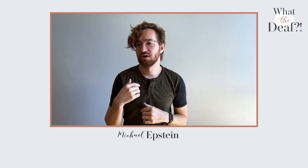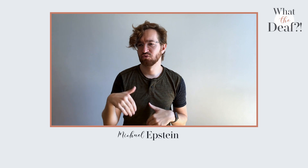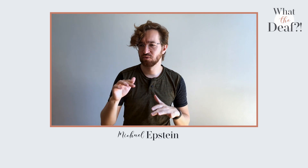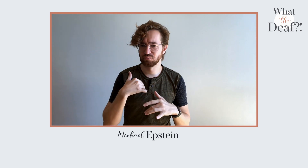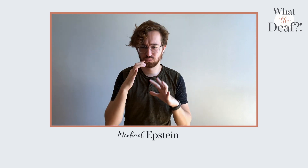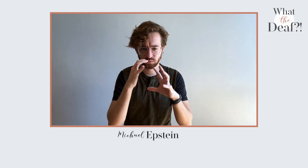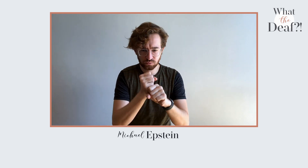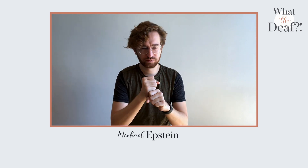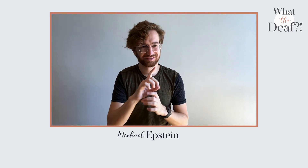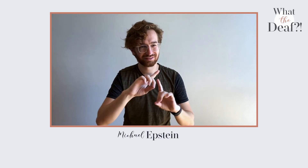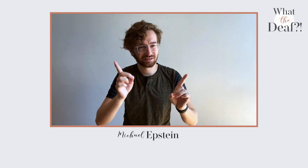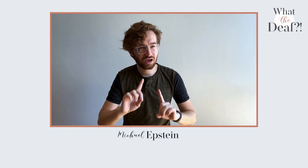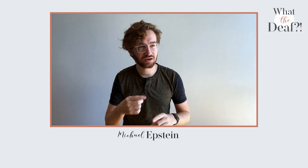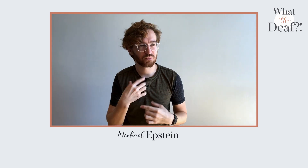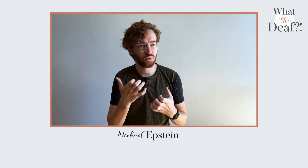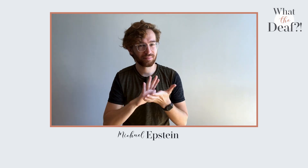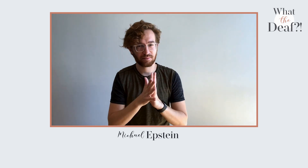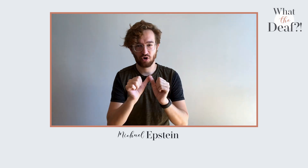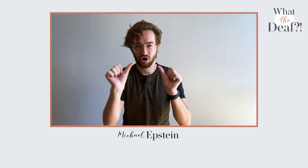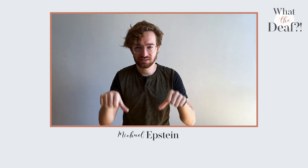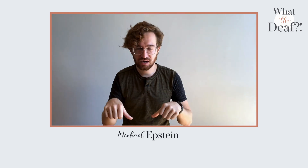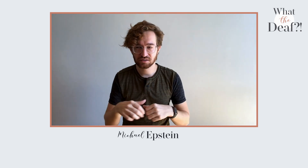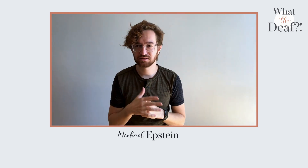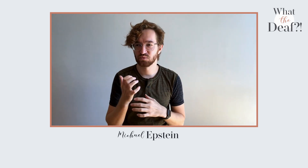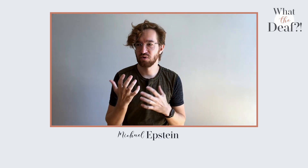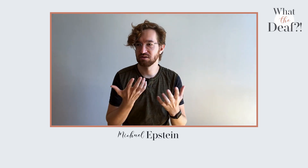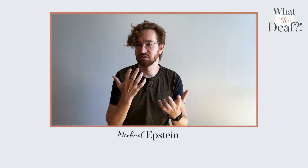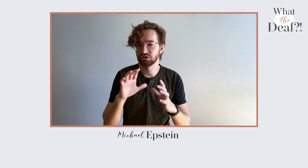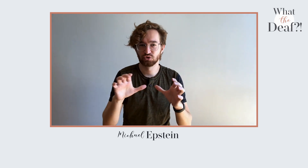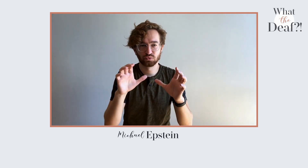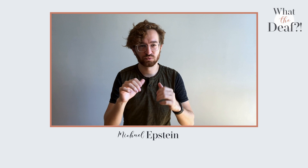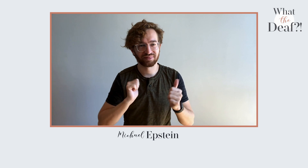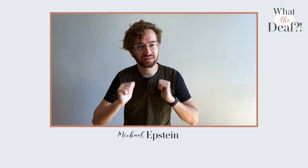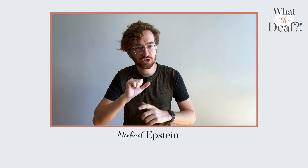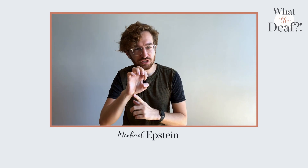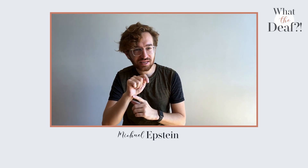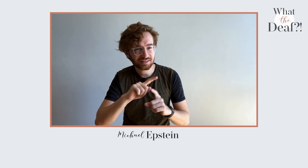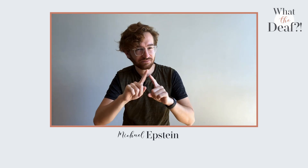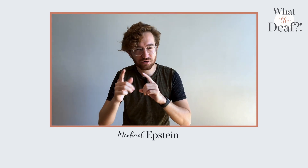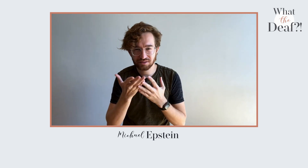So I grew up very fascinated with design. Originally, I wanted to become an architect. I wanted to do theater sets.